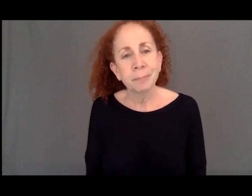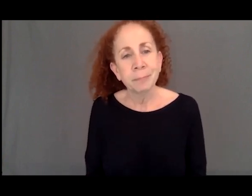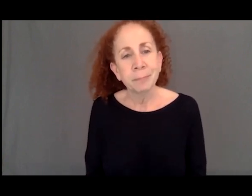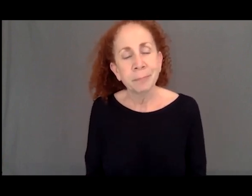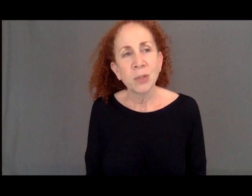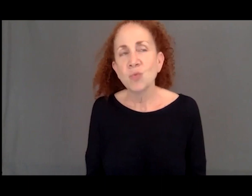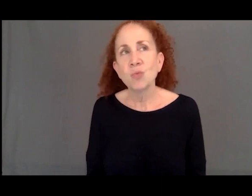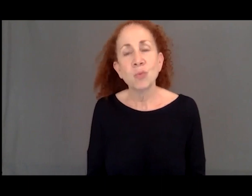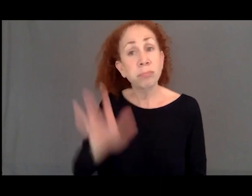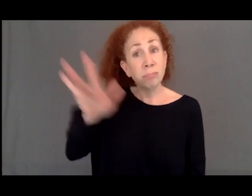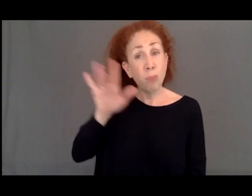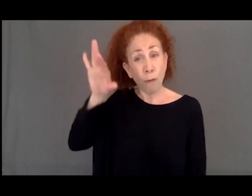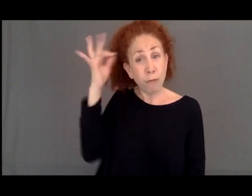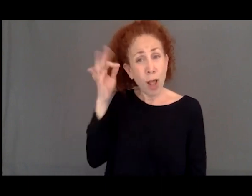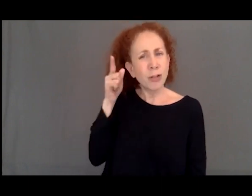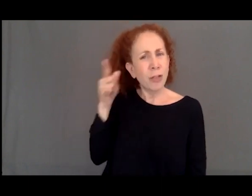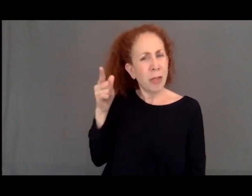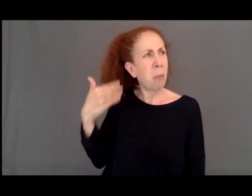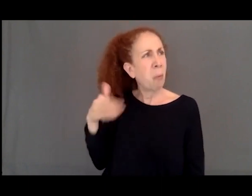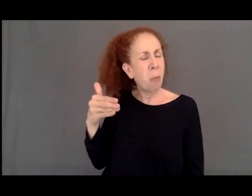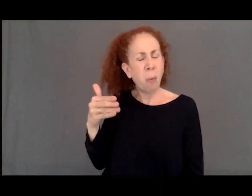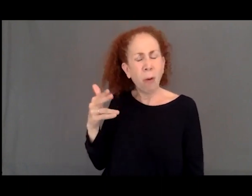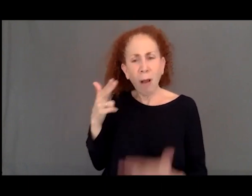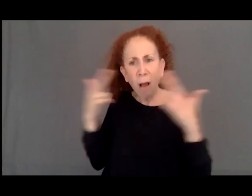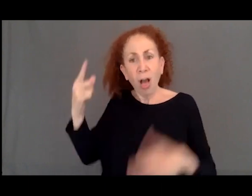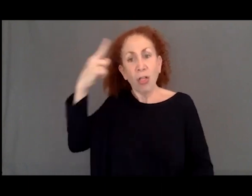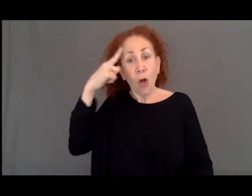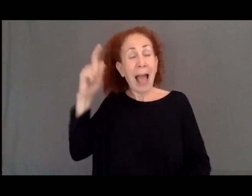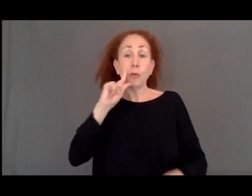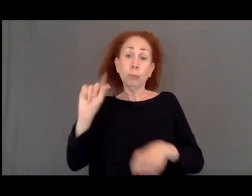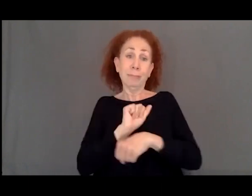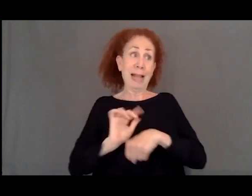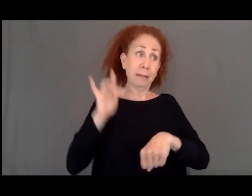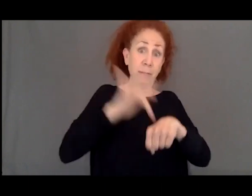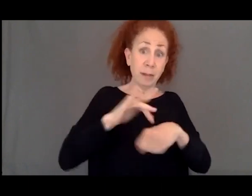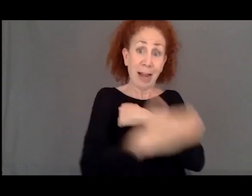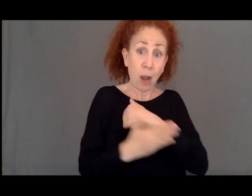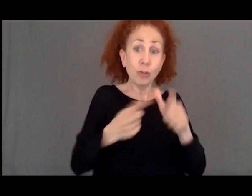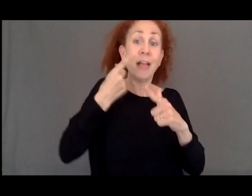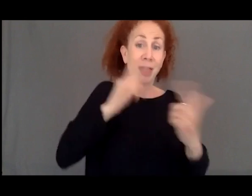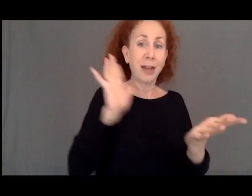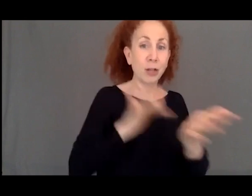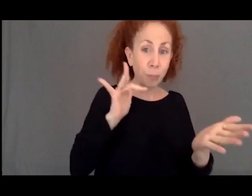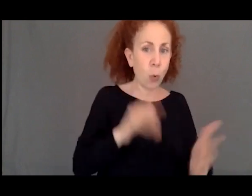I pity the French for their naivete in believing they had to visit a country in order to exploit it.